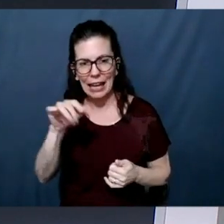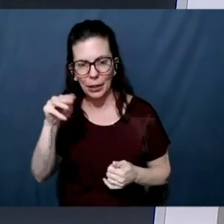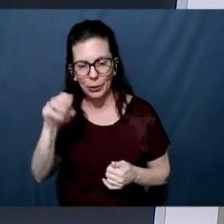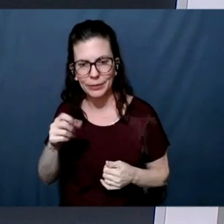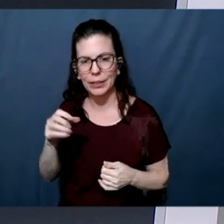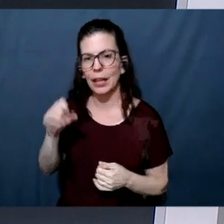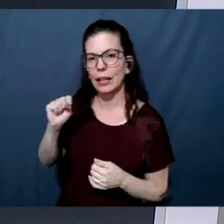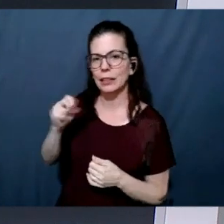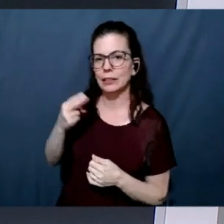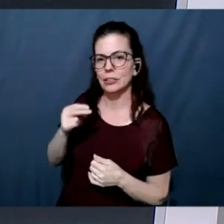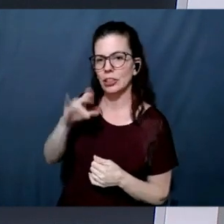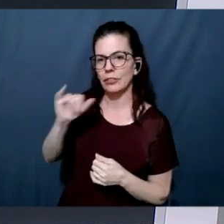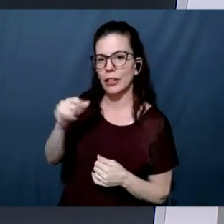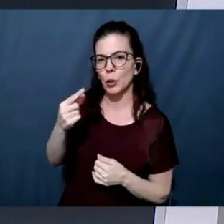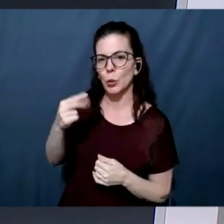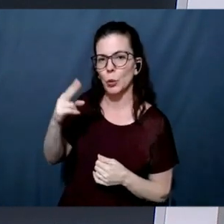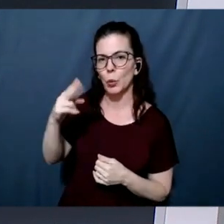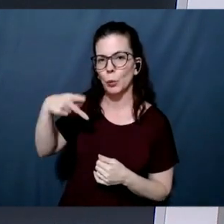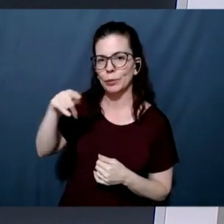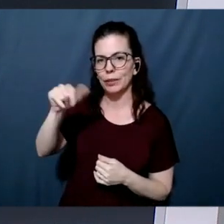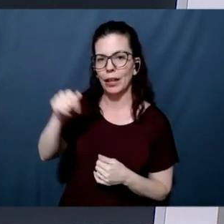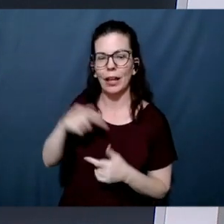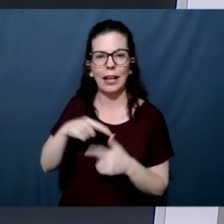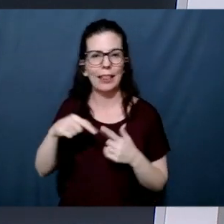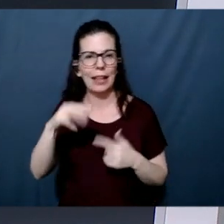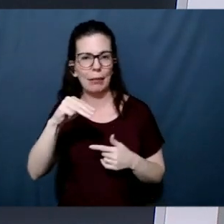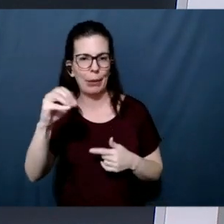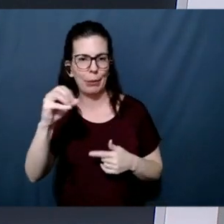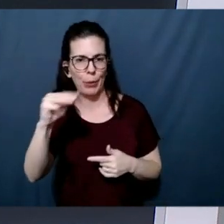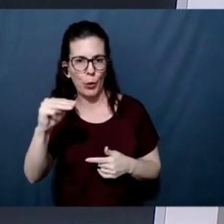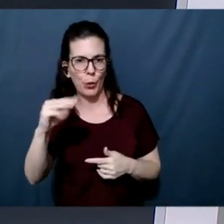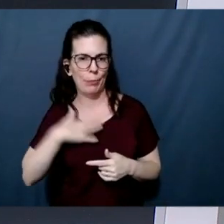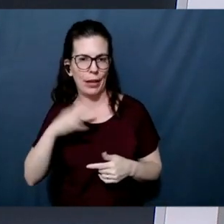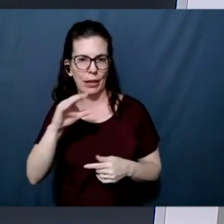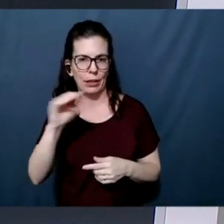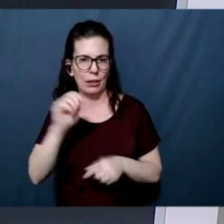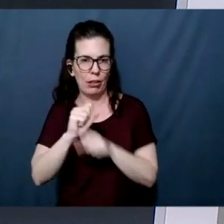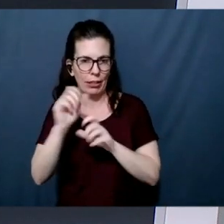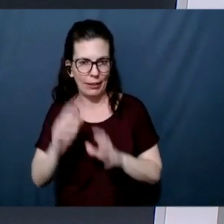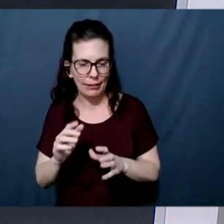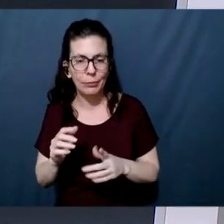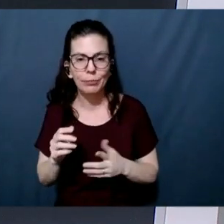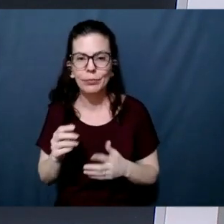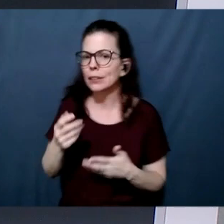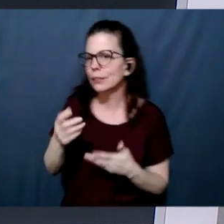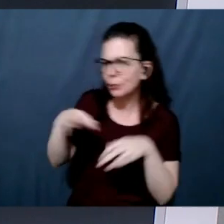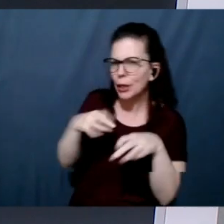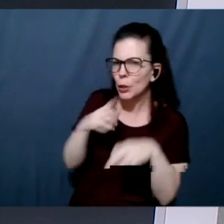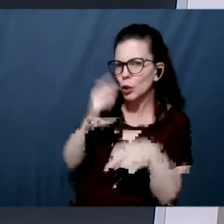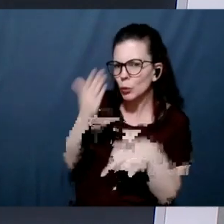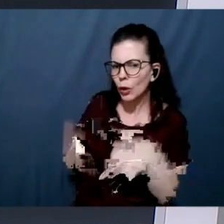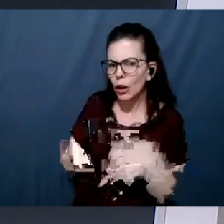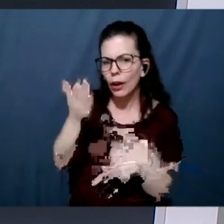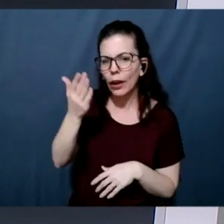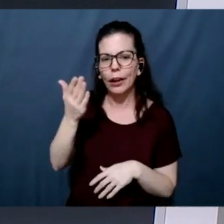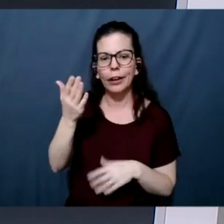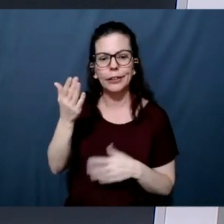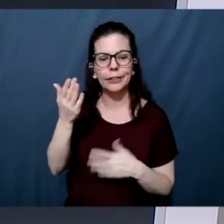and then my colleague Memo as well. So please tell us a little bit about who you are and what team you represent.